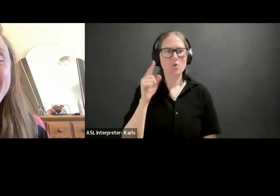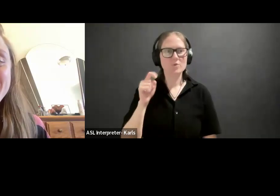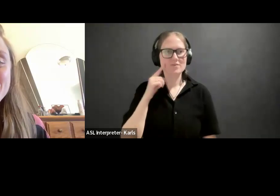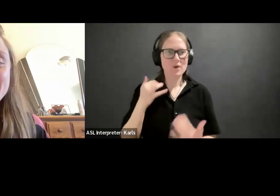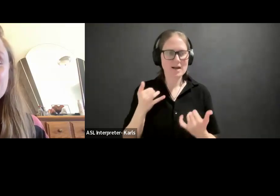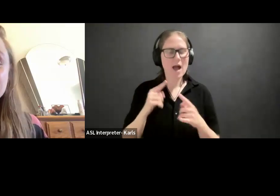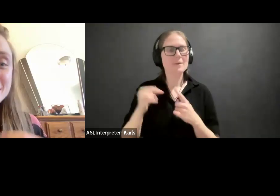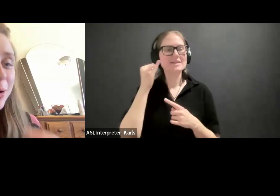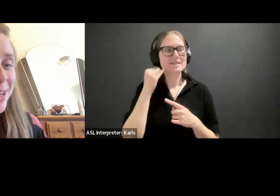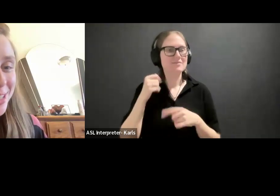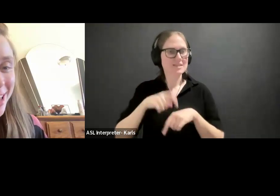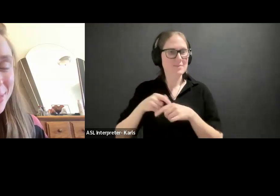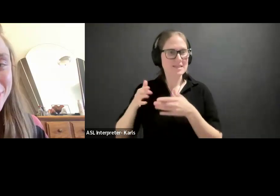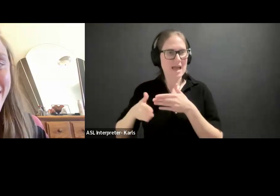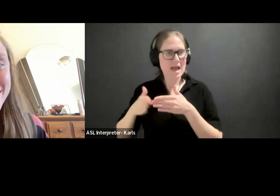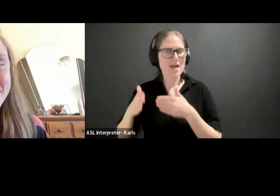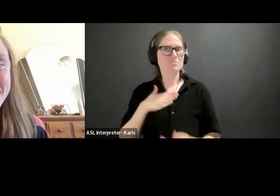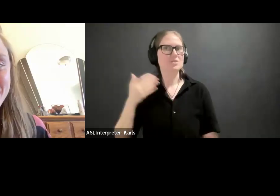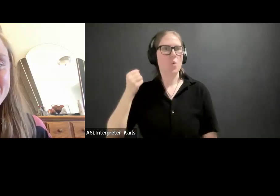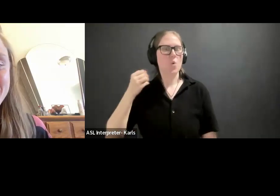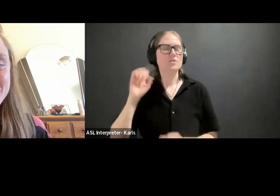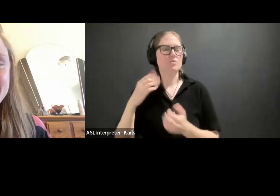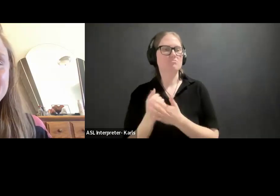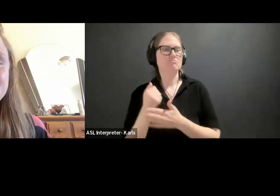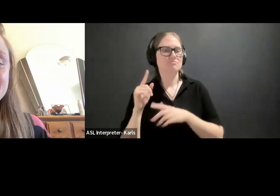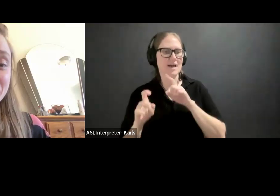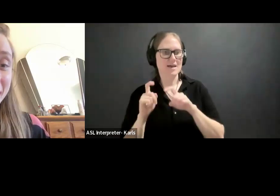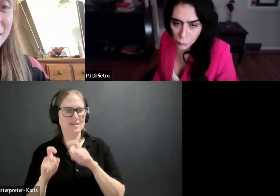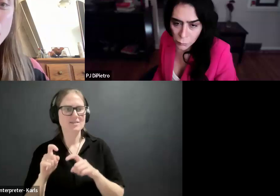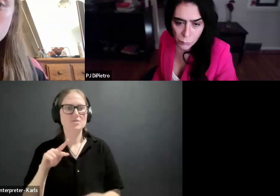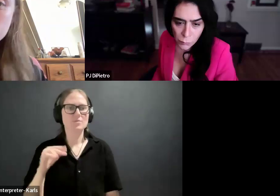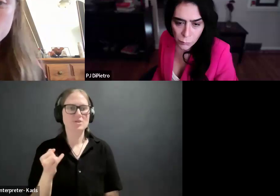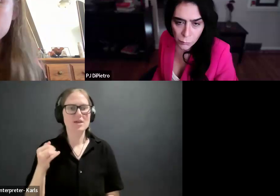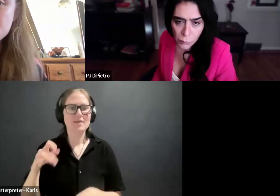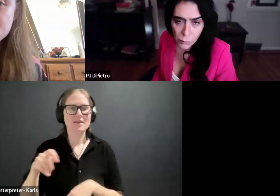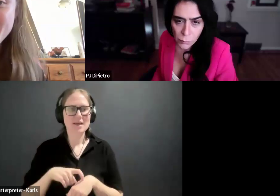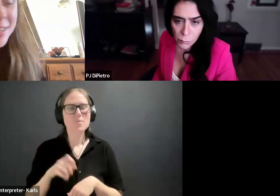Um, please hold onto them, and you can ask them to pay, um, to PJ then, or you can put them in the chat.